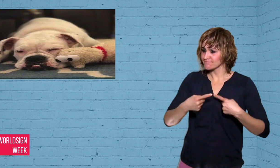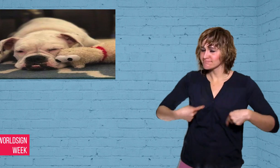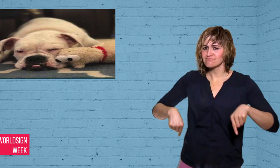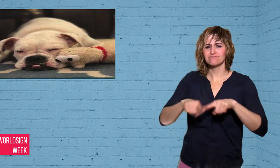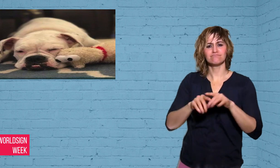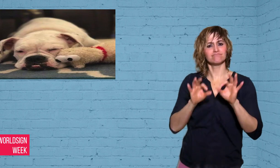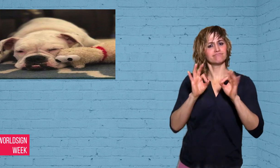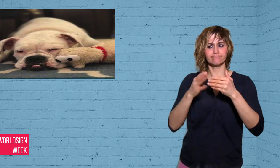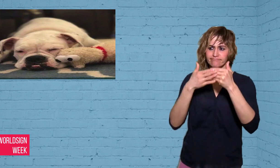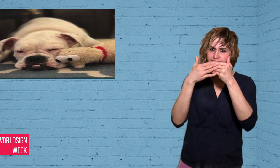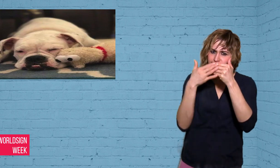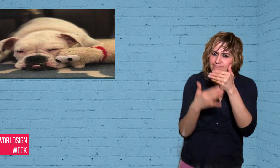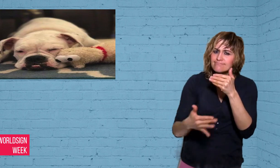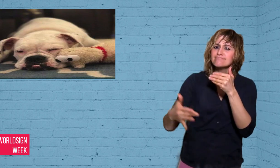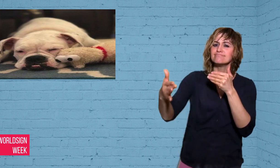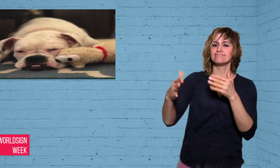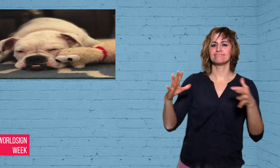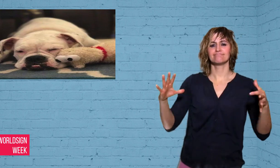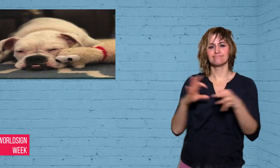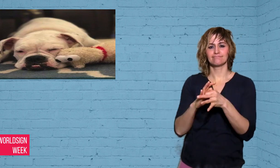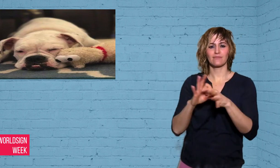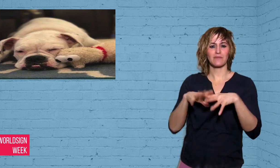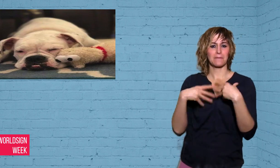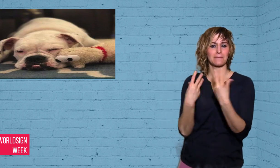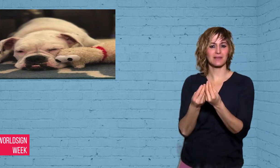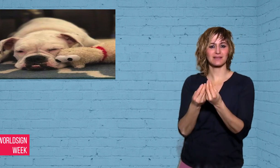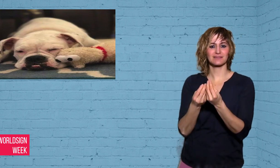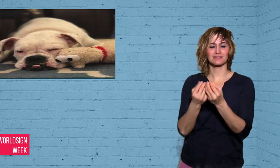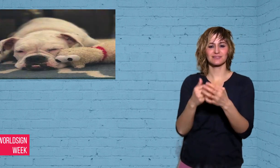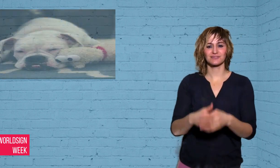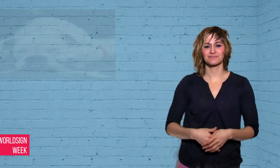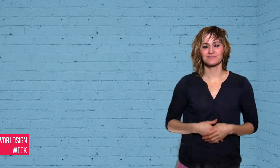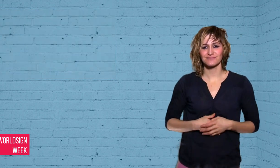member of the family”.